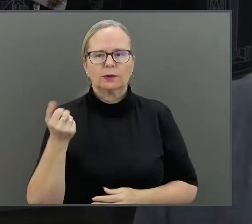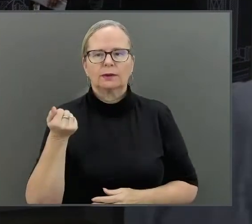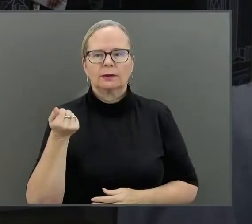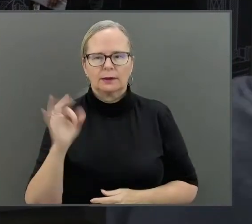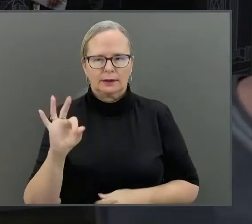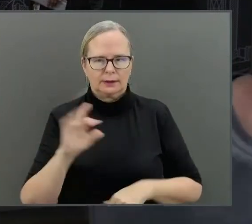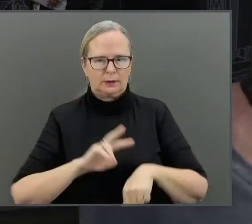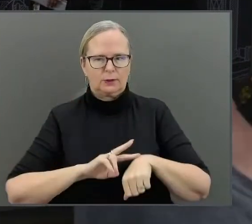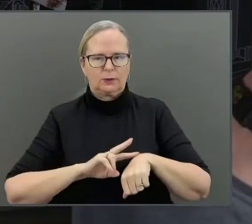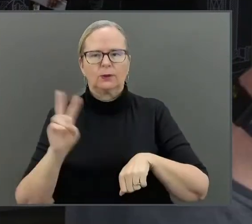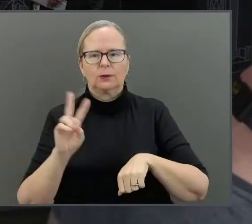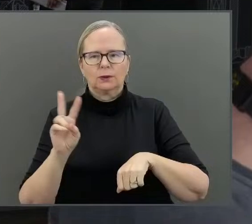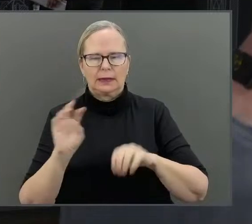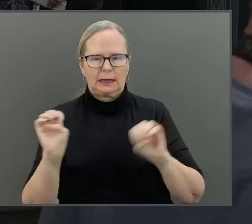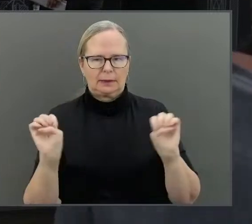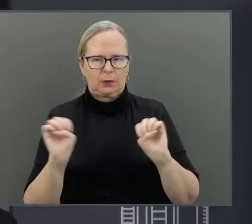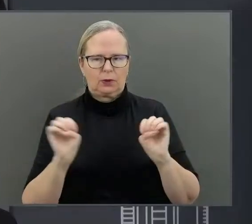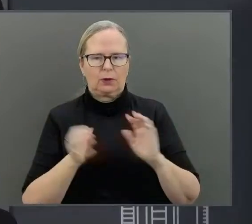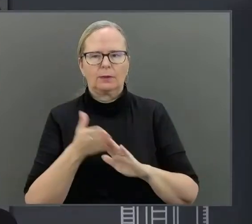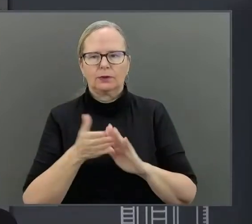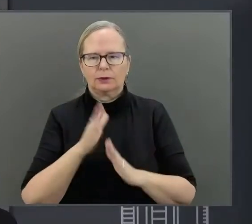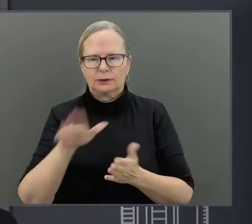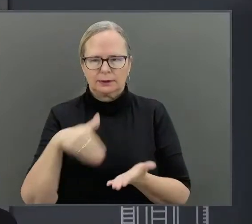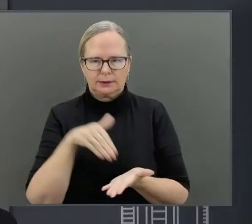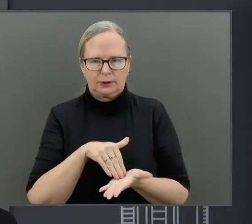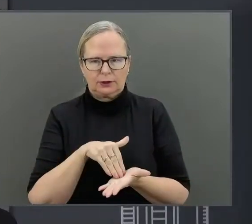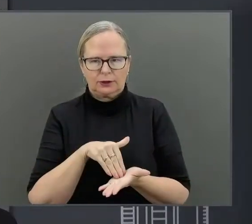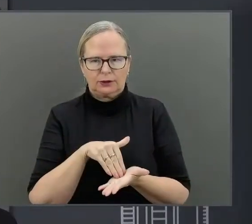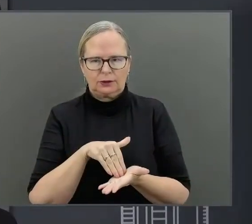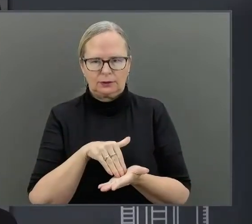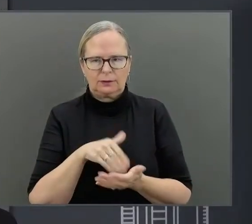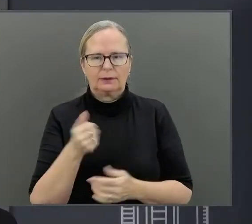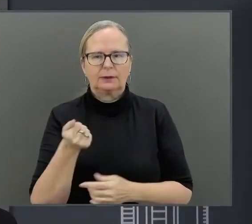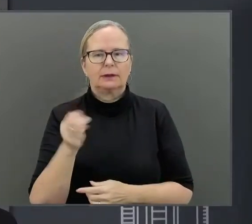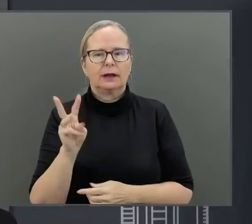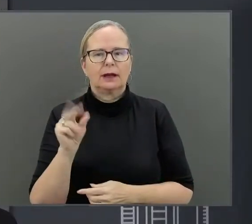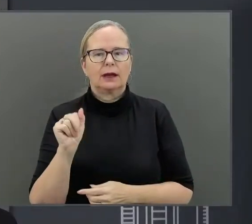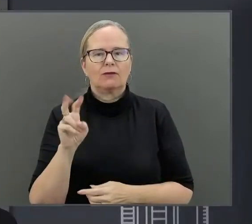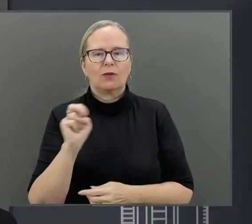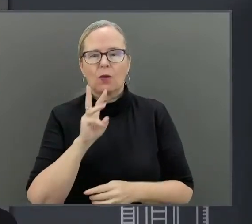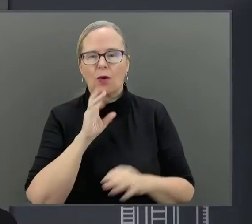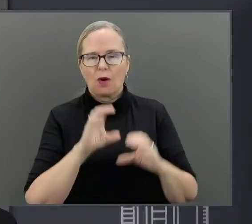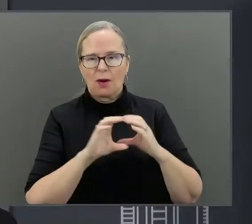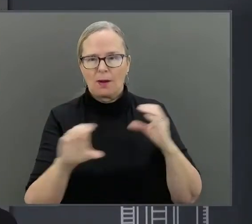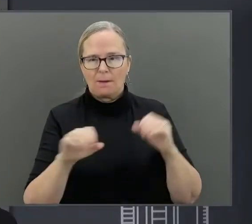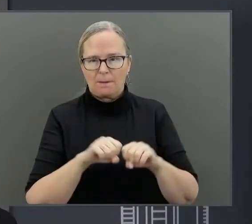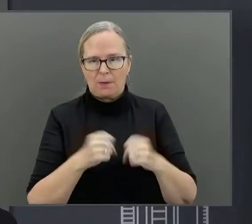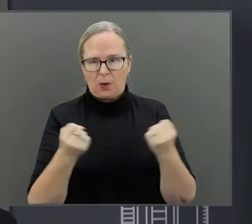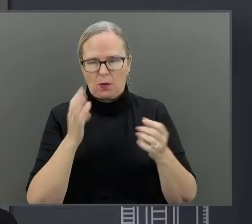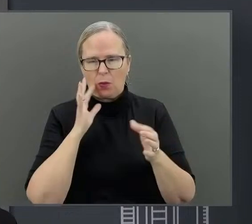on the 16th Avenue water feeder main break at today's uh update we'll hear from mayor JY gondek